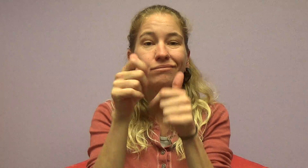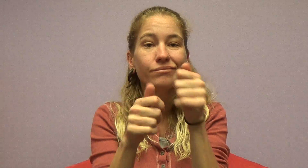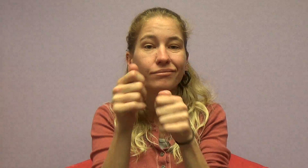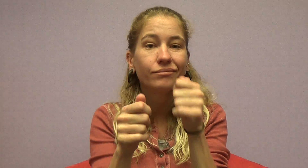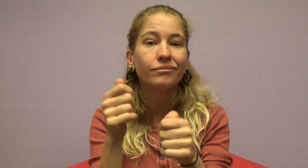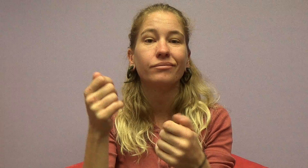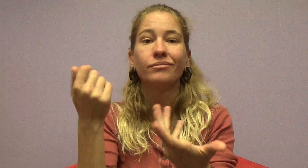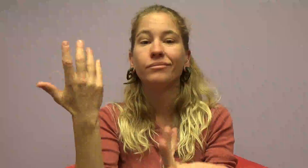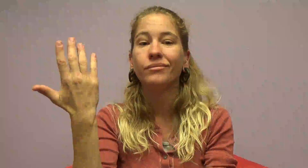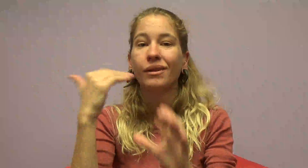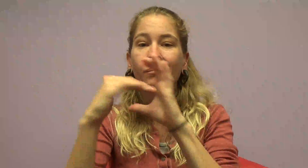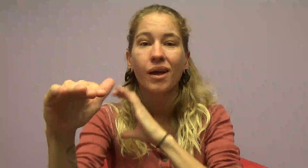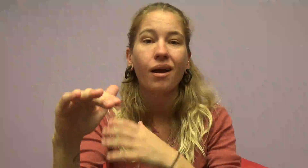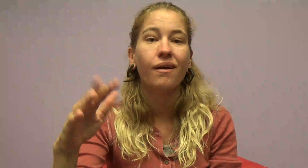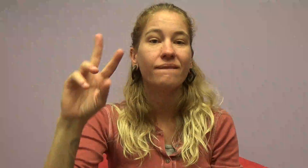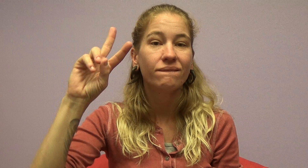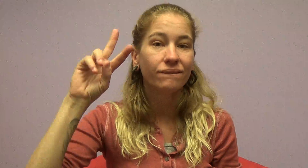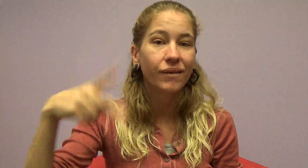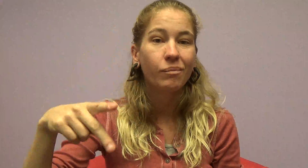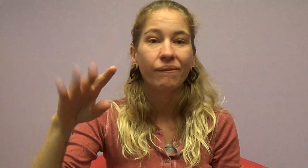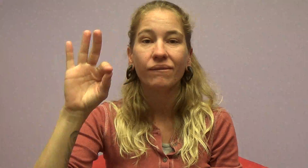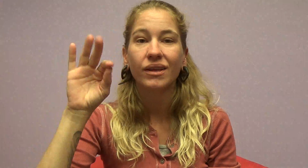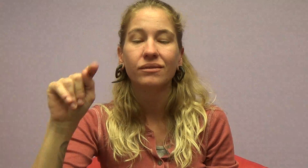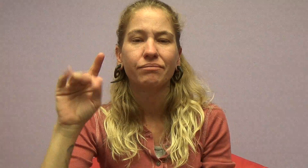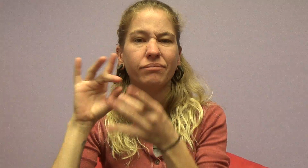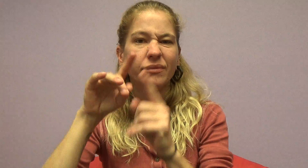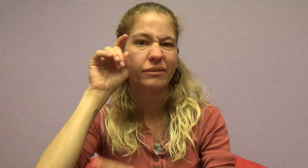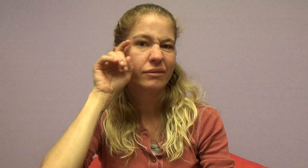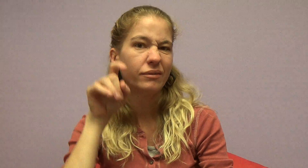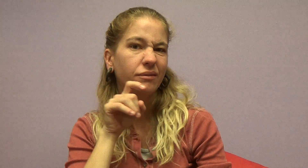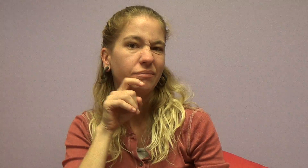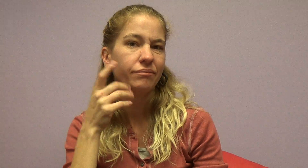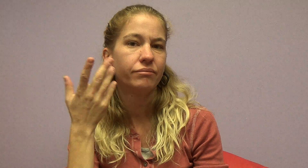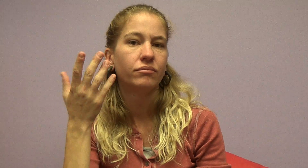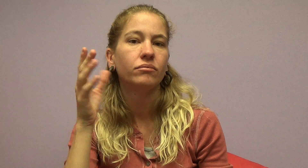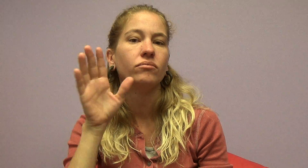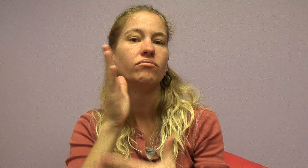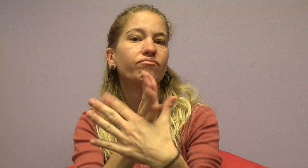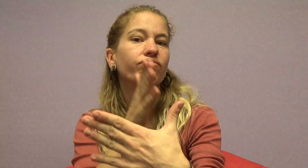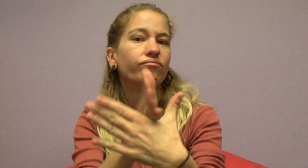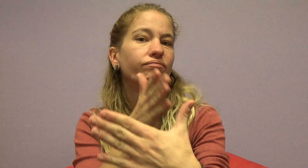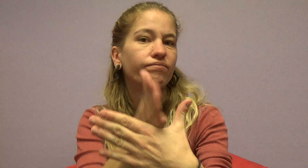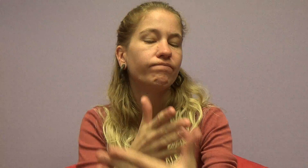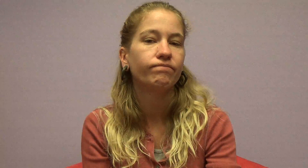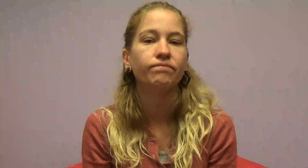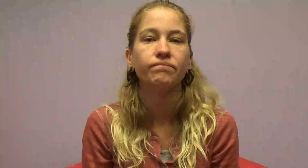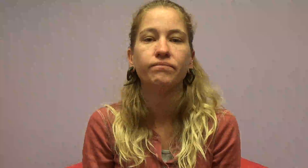Texting, emailing, video phone (vp), FaceTime, etc., about sexual things; sexual harassment.